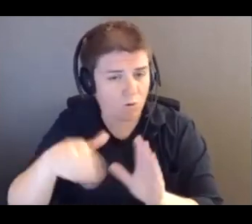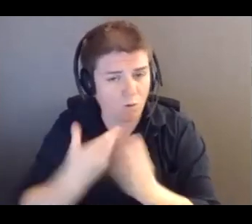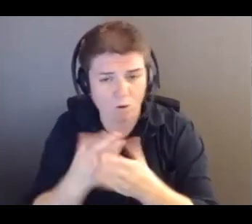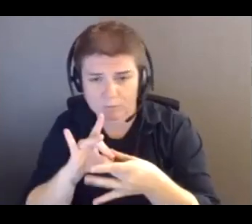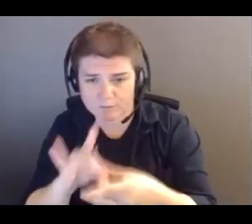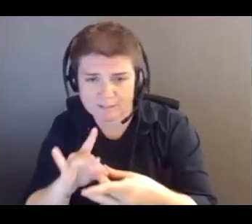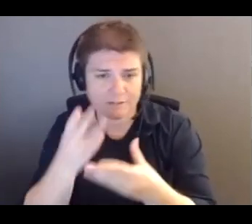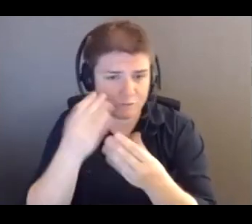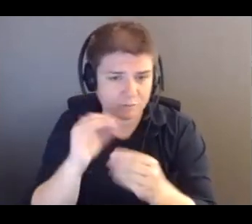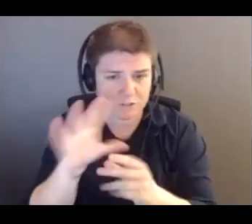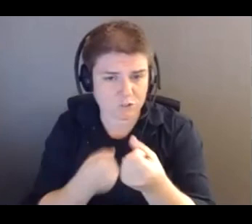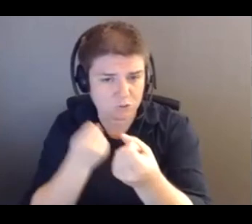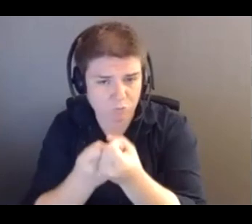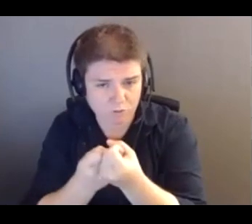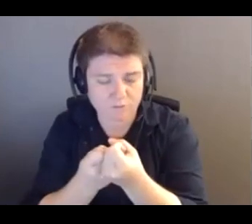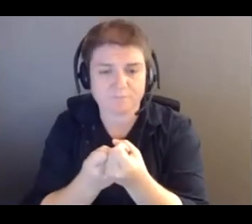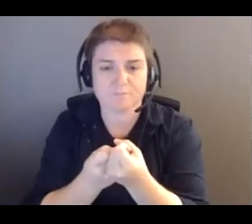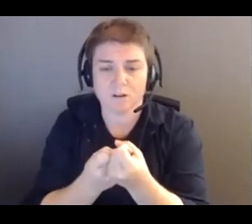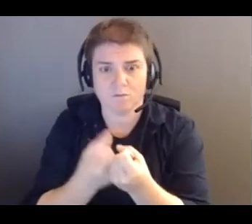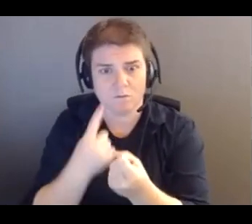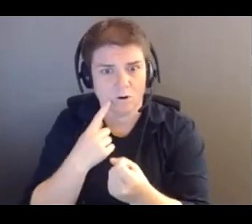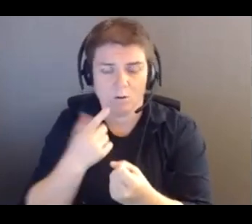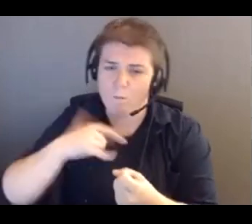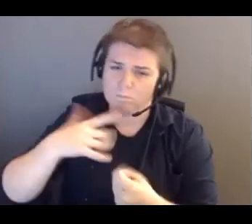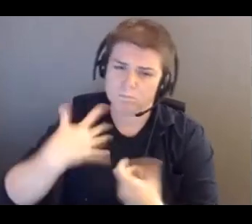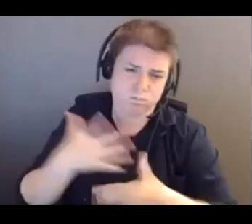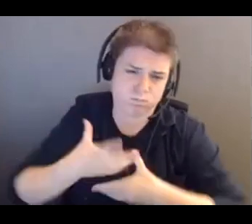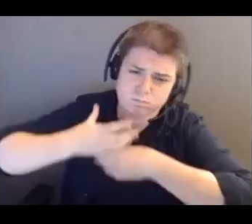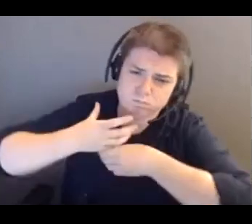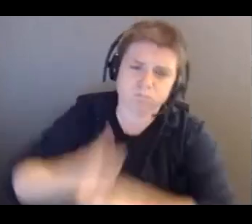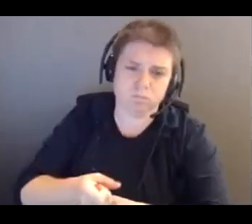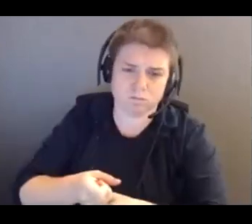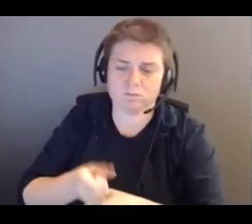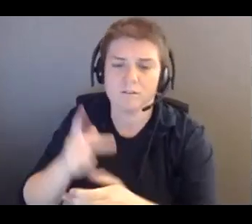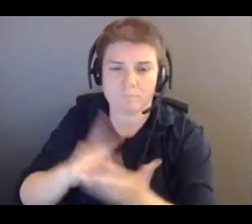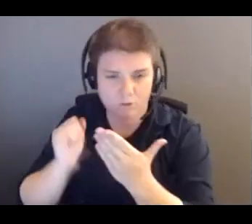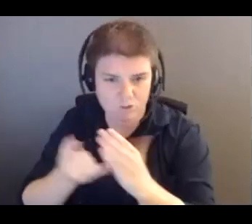required to create overwhelming trust and confidence that the project will be completed